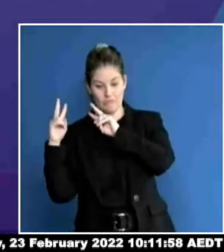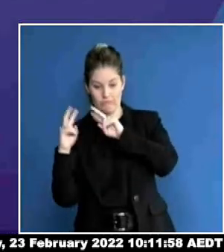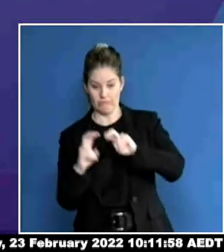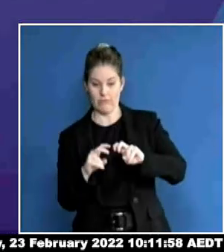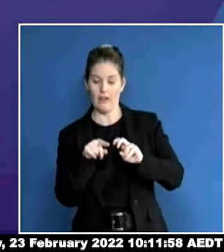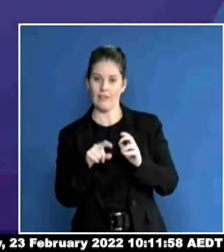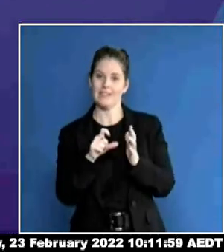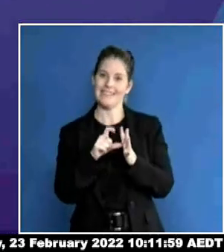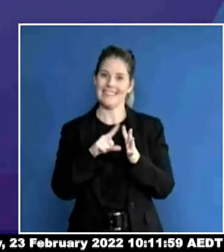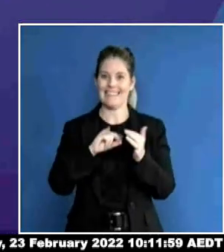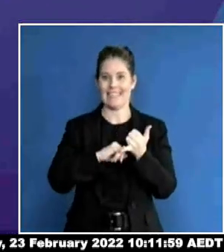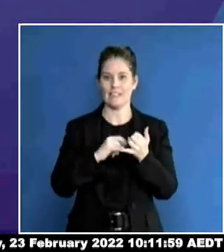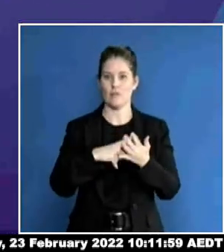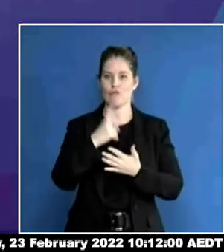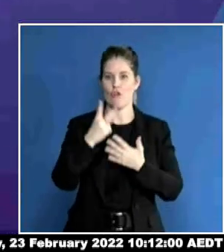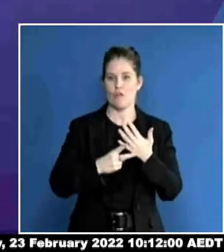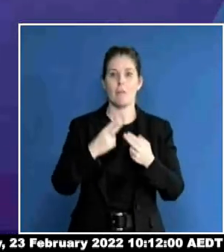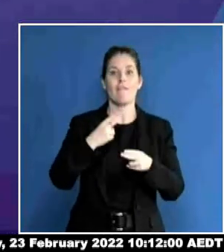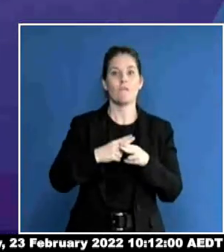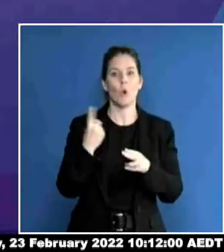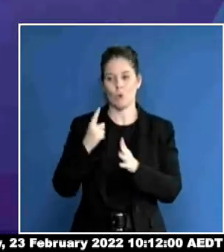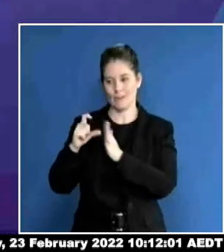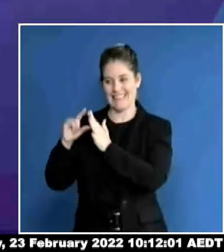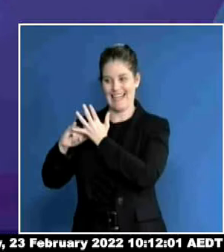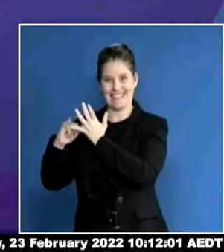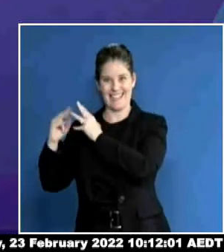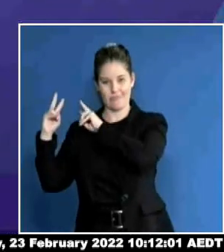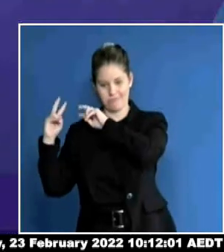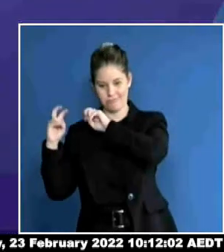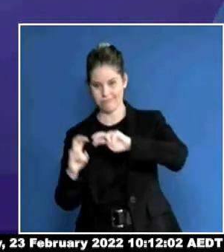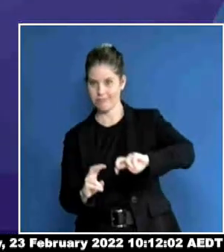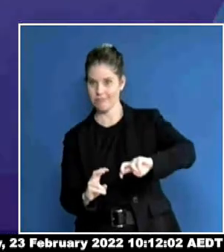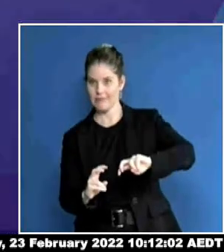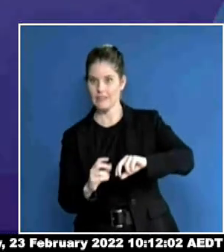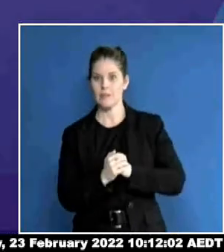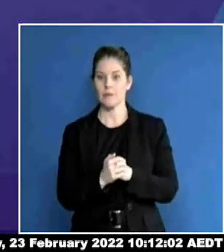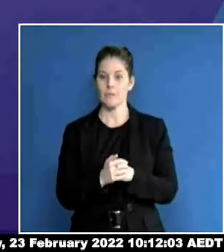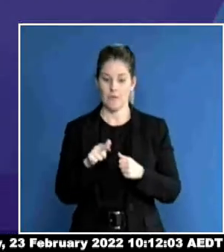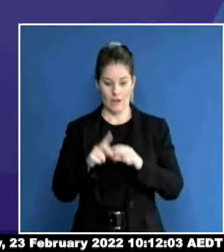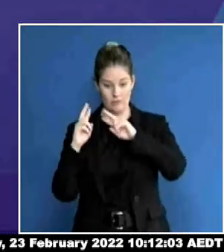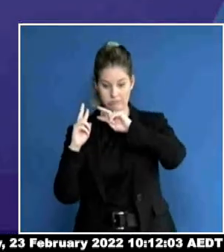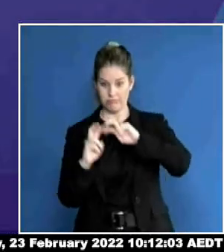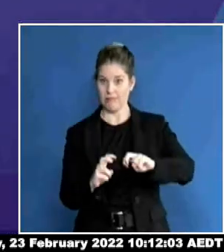Following the review the DSS committed to undertaking a public consultation on a new